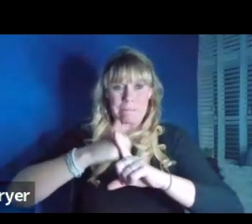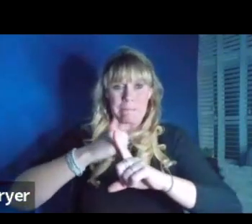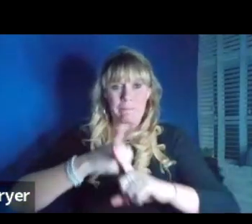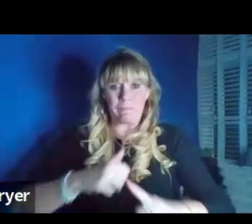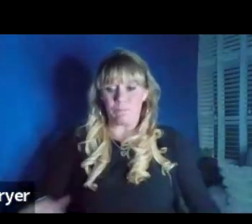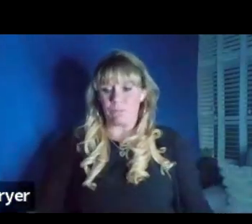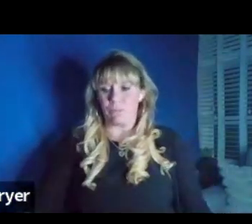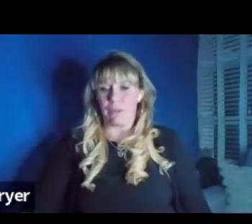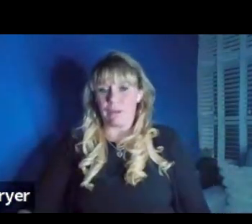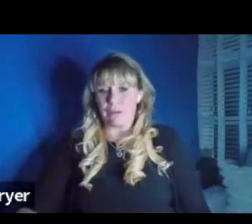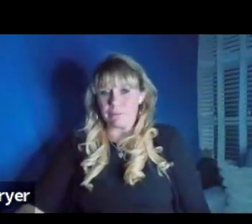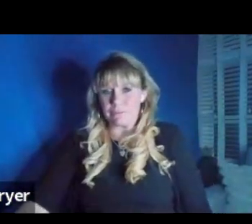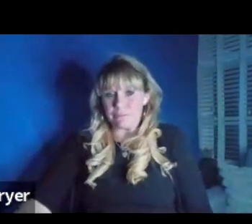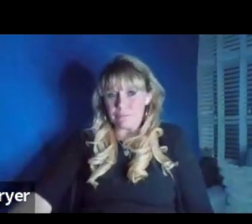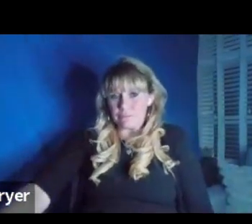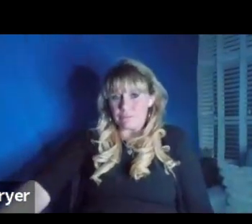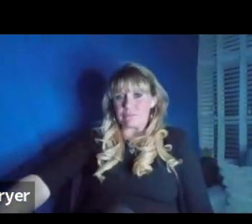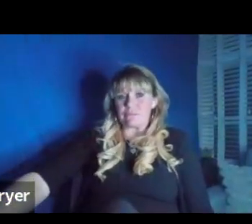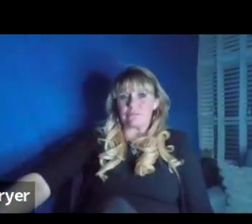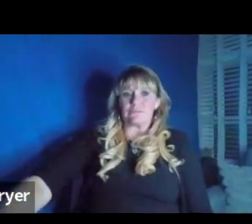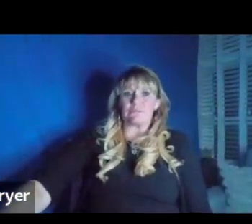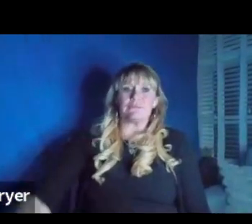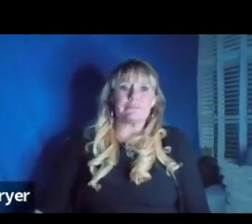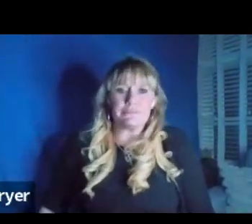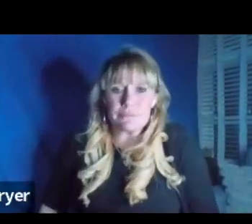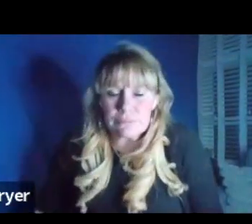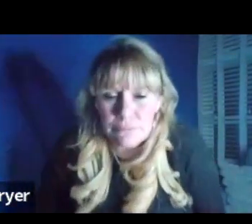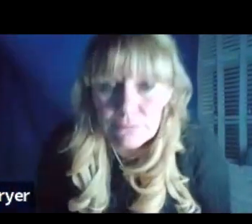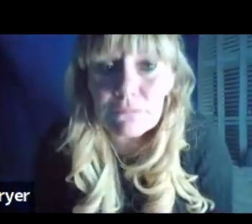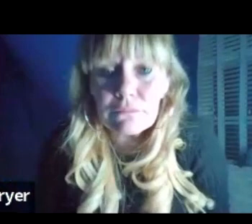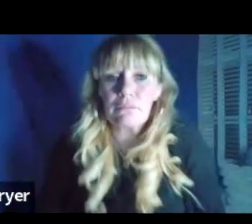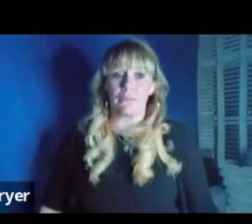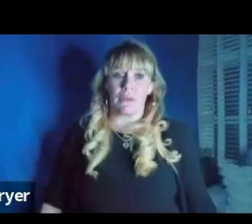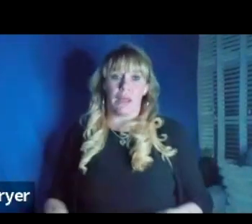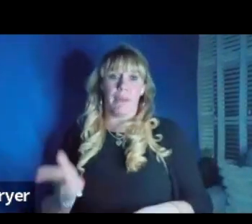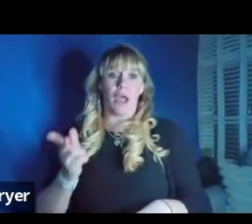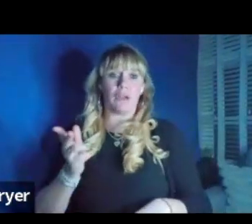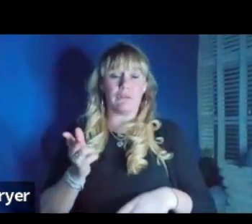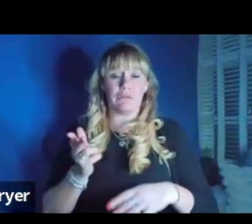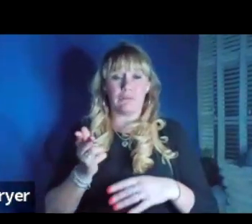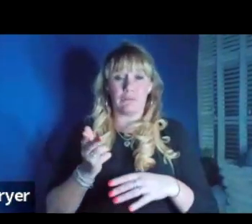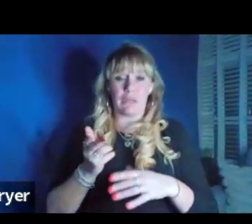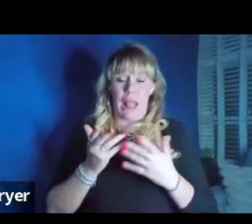But, returning now again to those youthful days